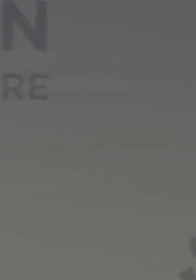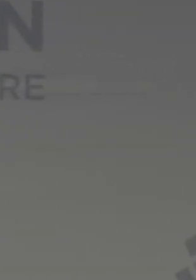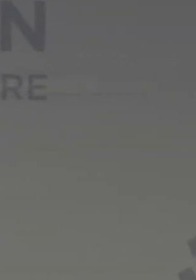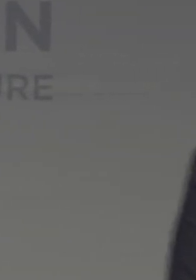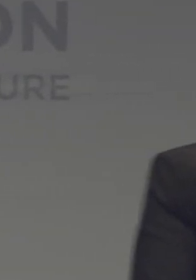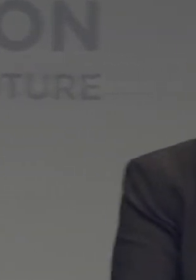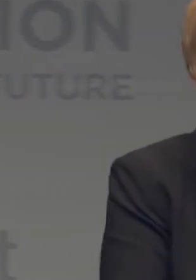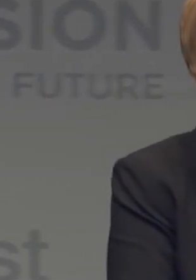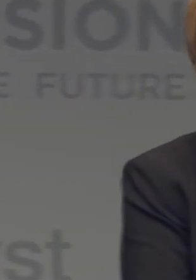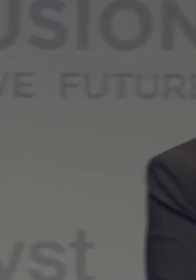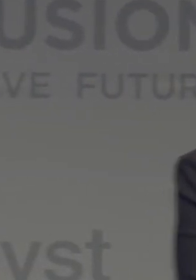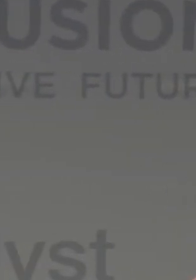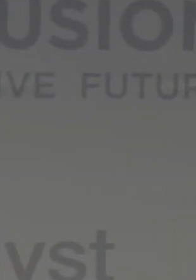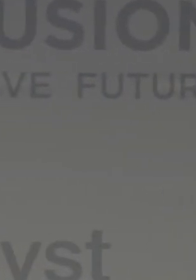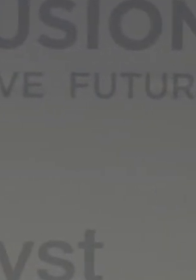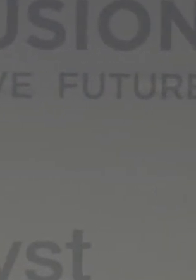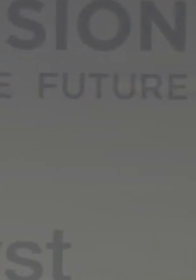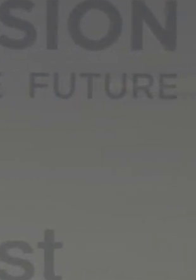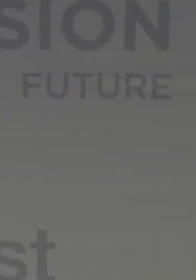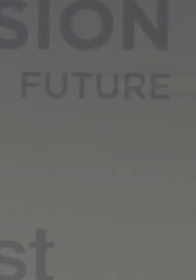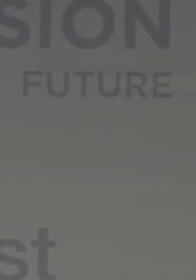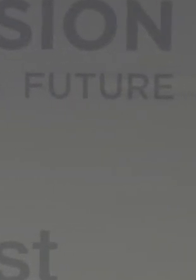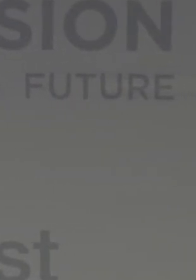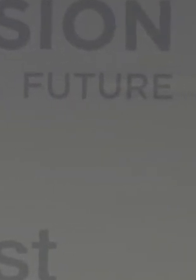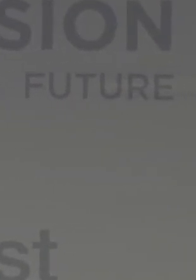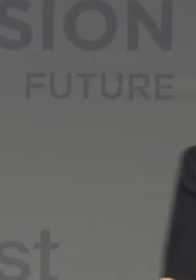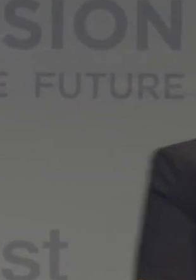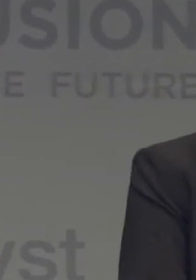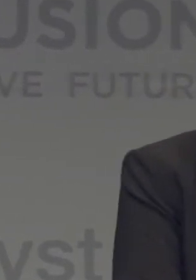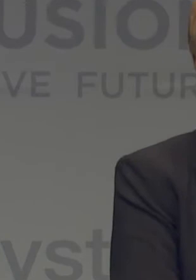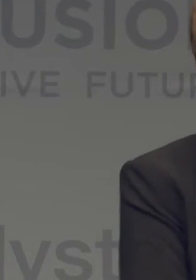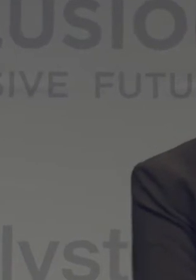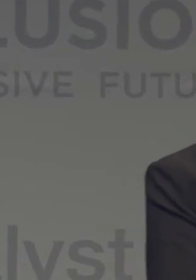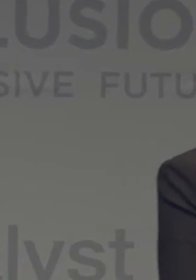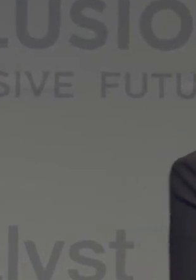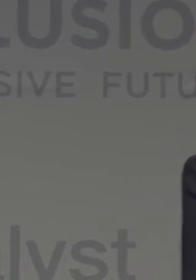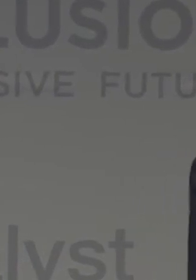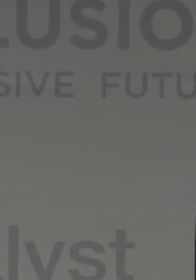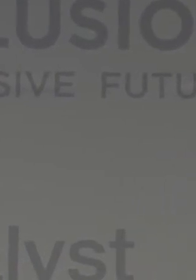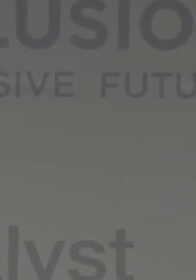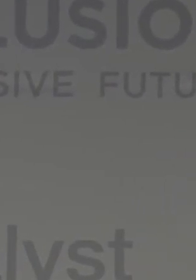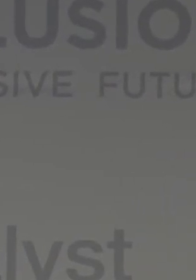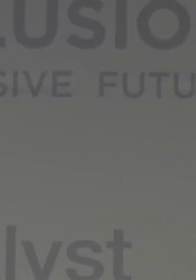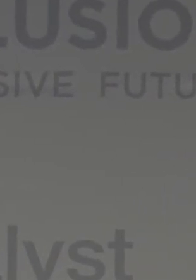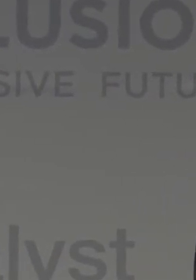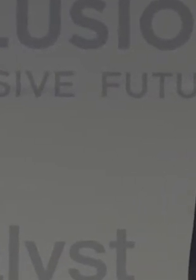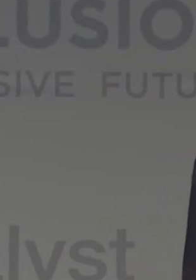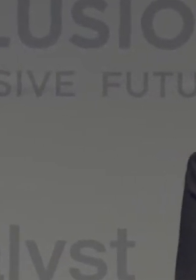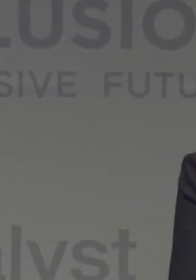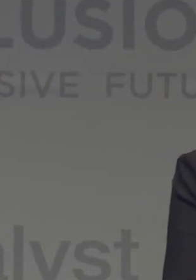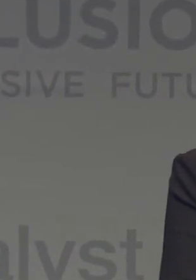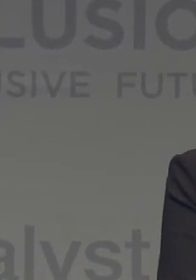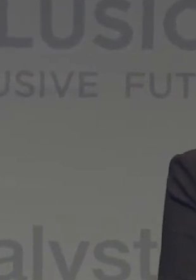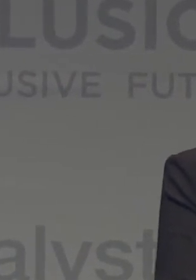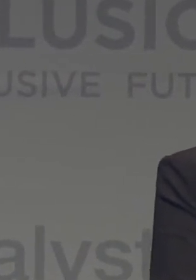year old girl what am I gonna do so you need to talk to anybody that will listen any technology company in the advocacy group you need